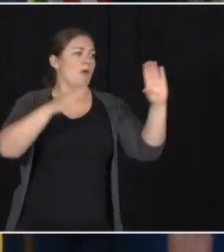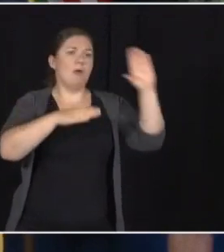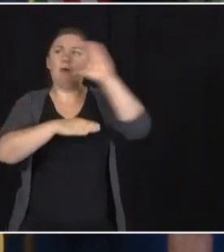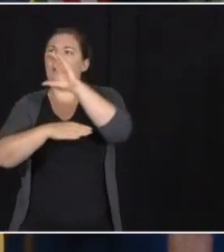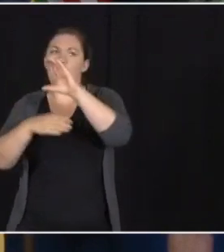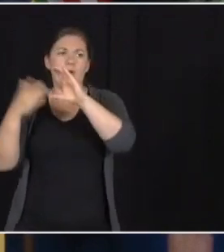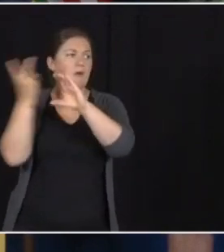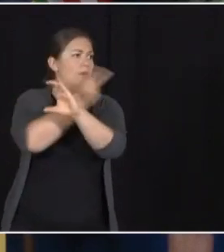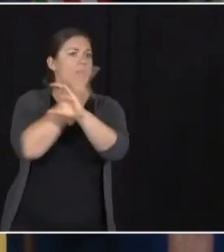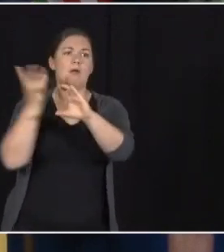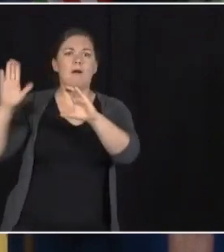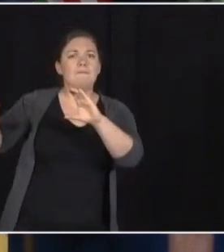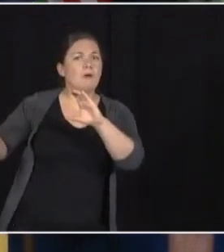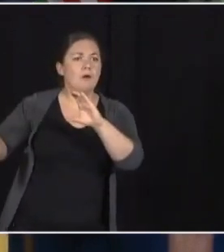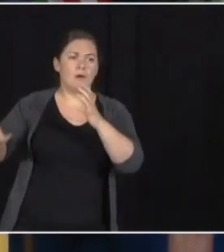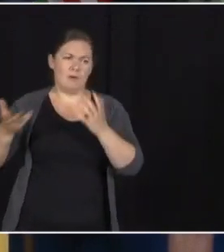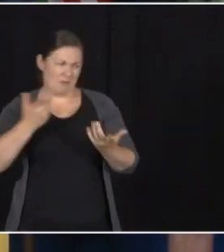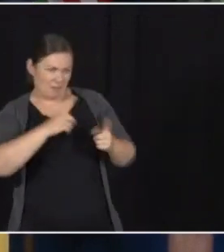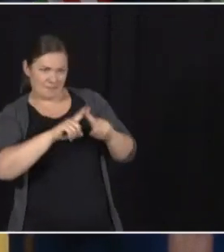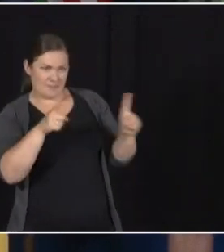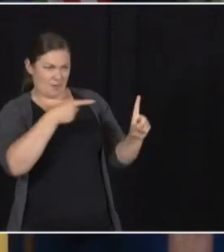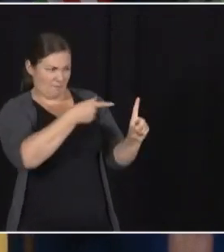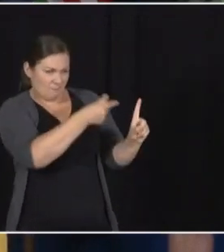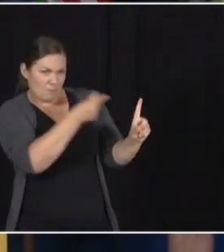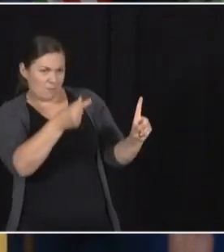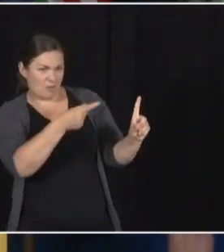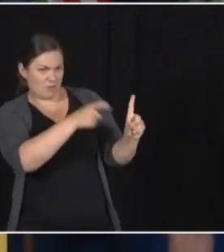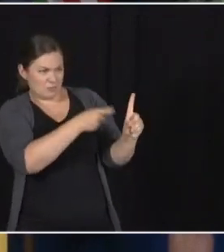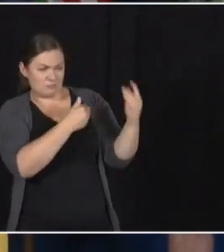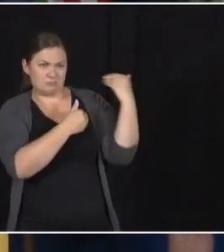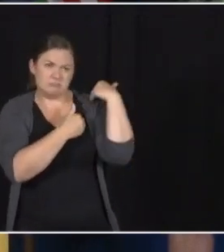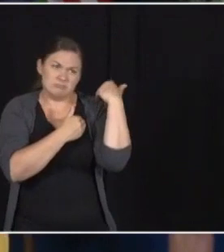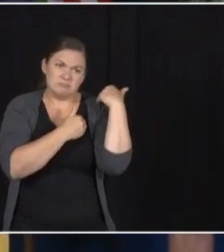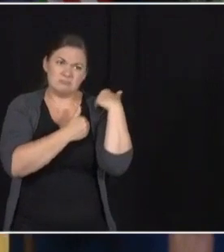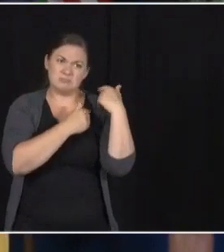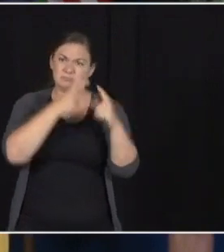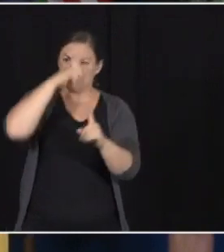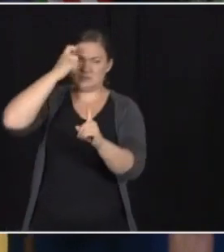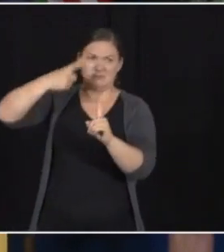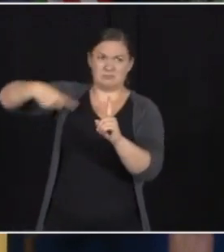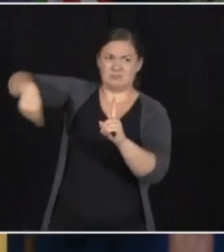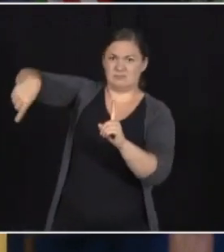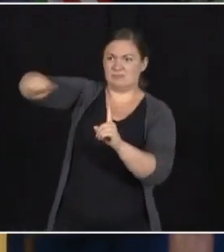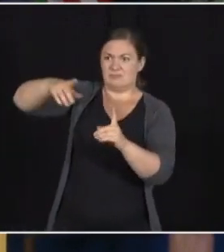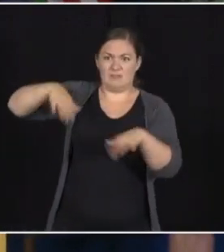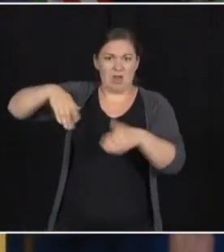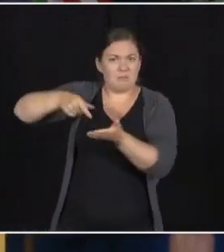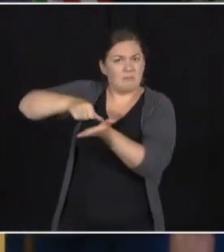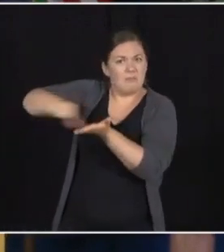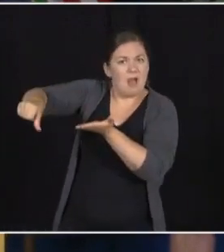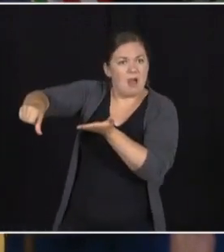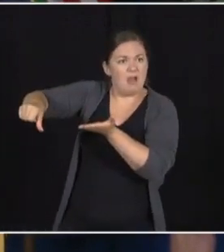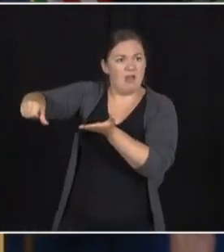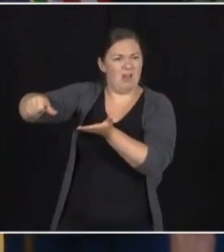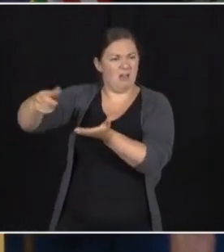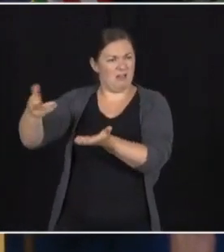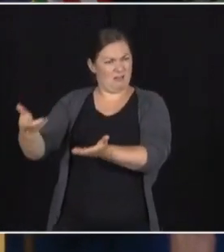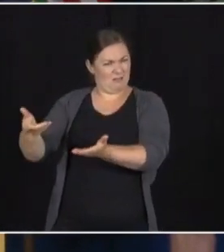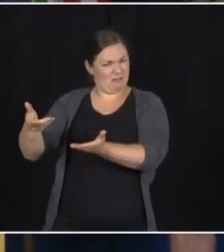to the employees. Some are more challenging than others, especially if there's no prior financial relationship. But Allah considered, how much do you think